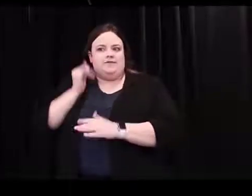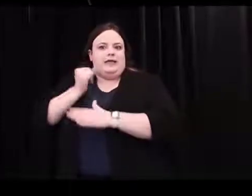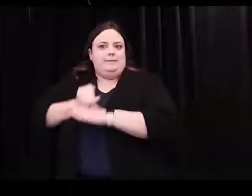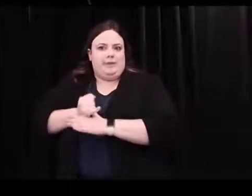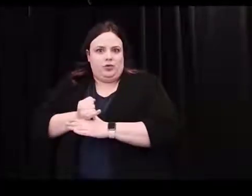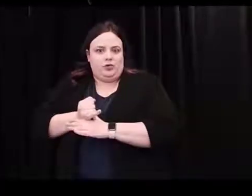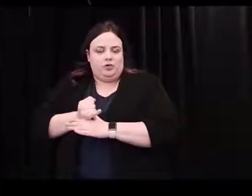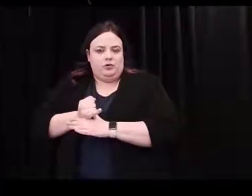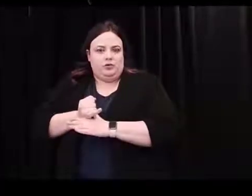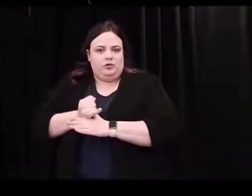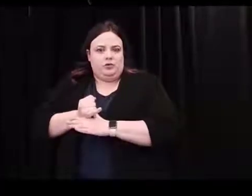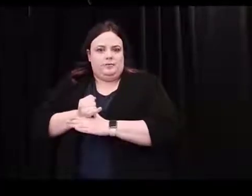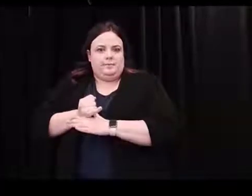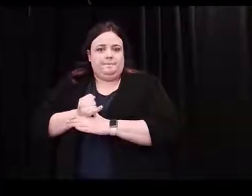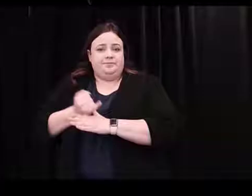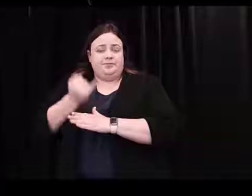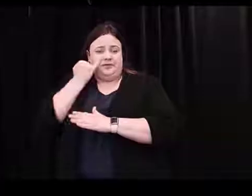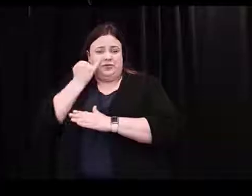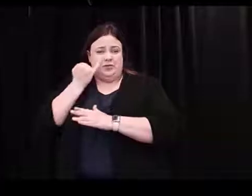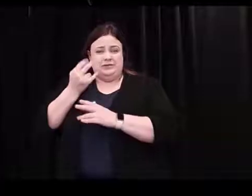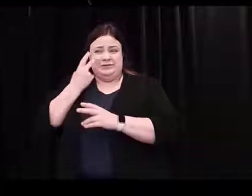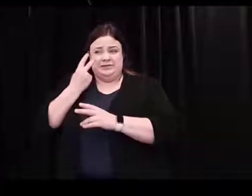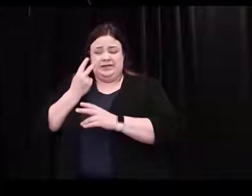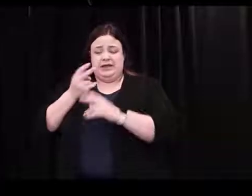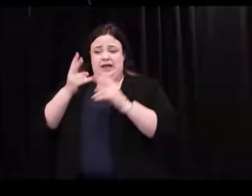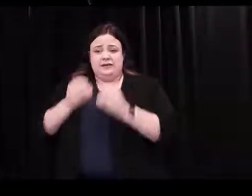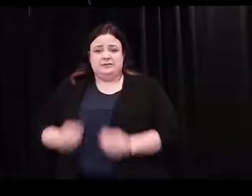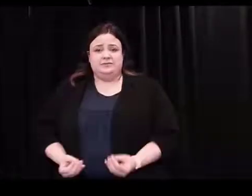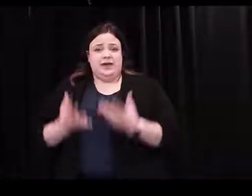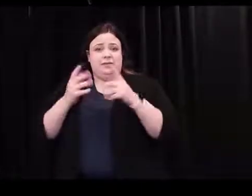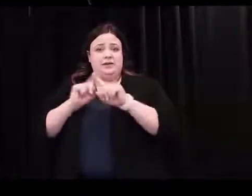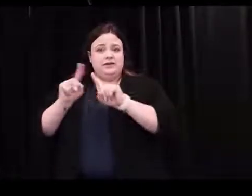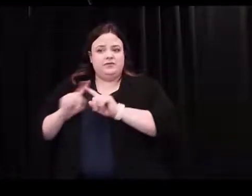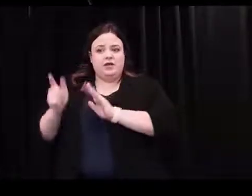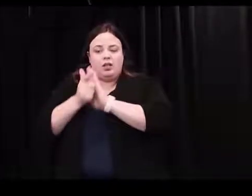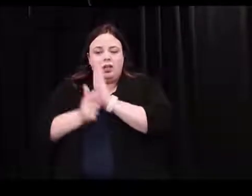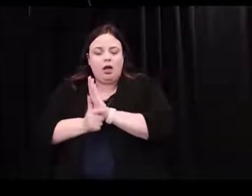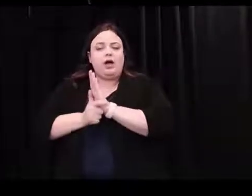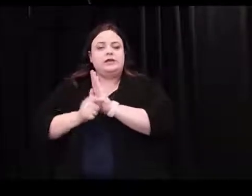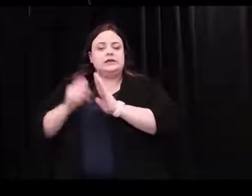if you look at all of the accessibility laws and standards that are out there, they have generally